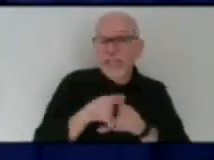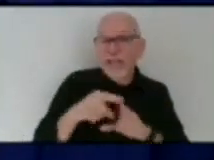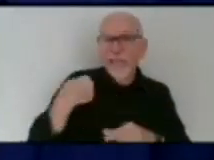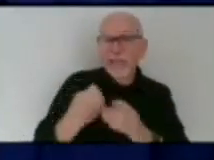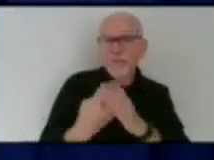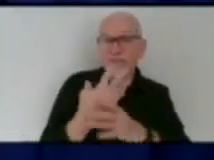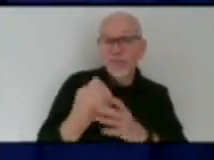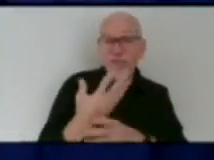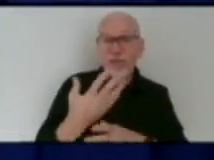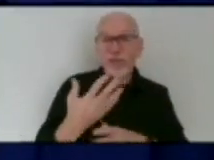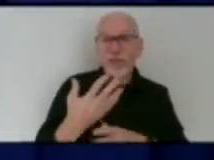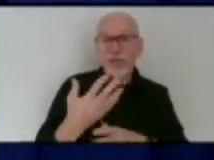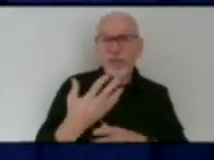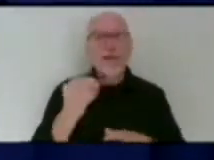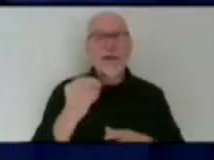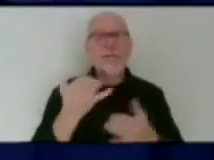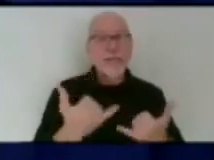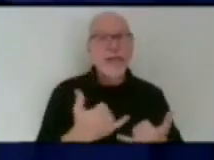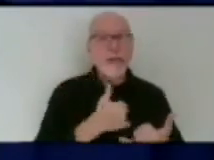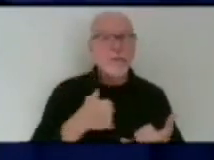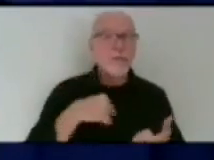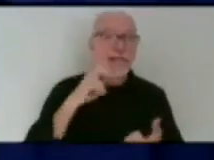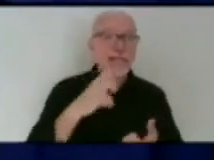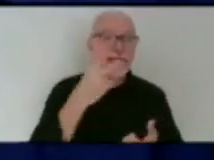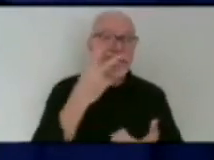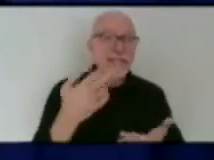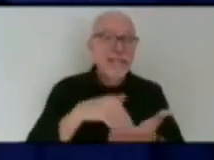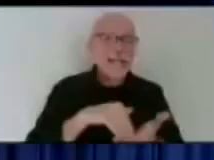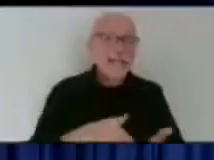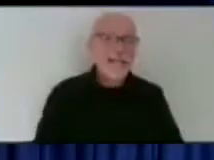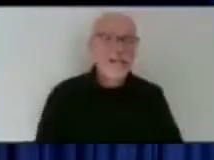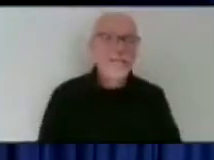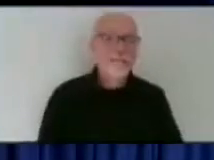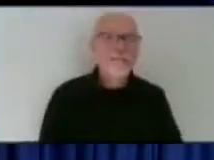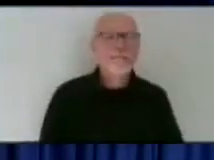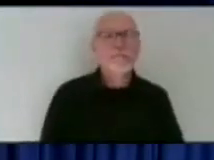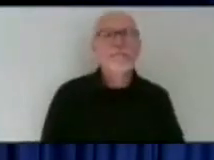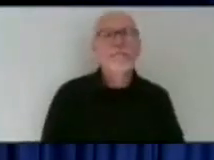unfortunately needing to see. And now yeah, and I would just say, um